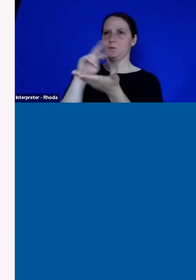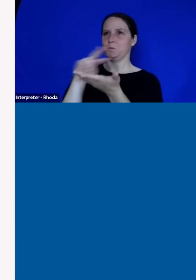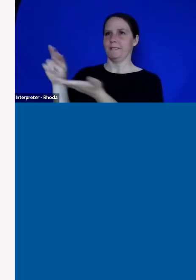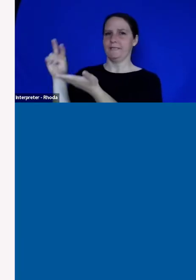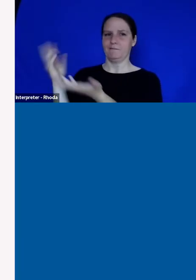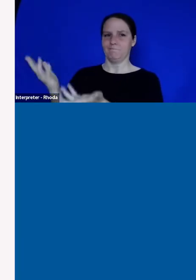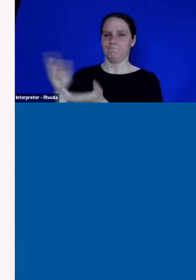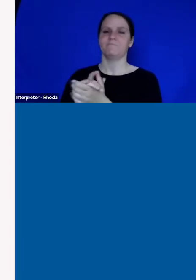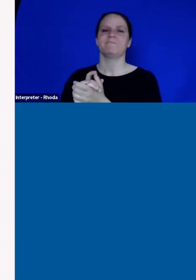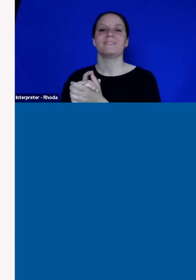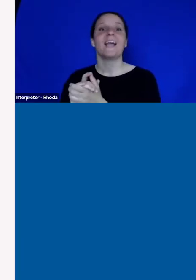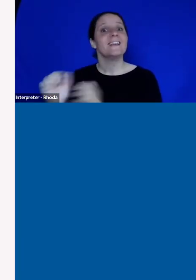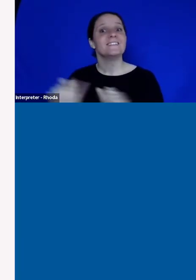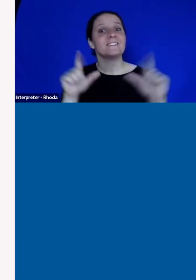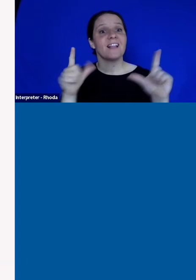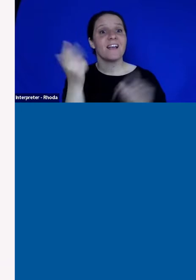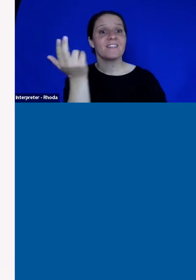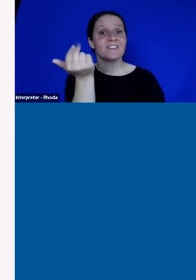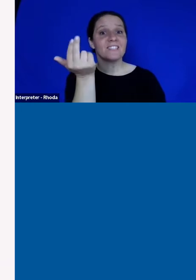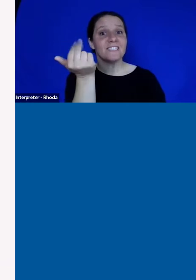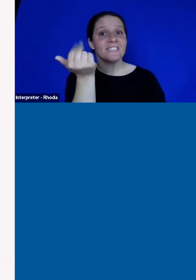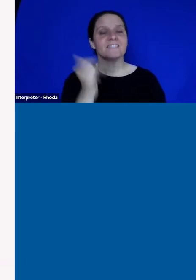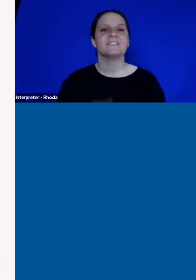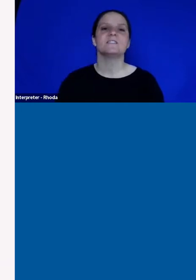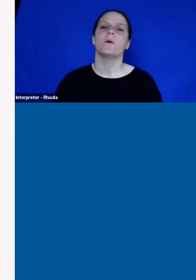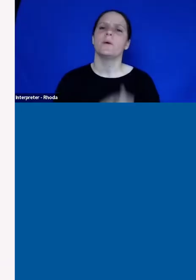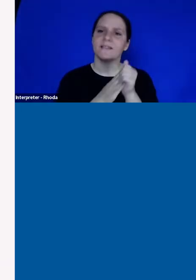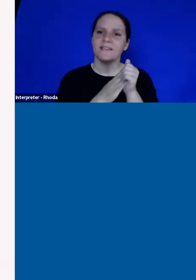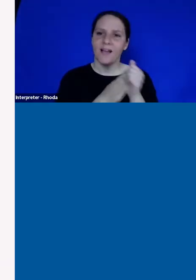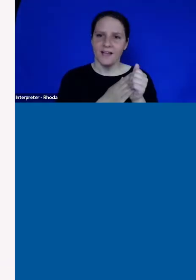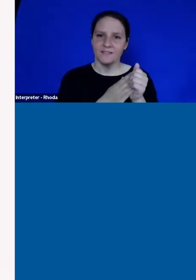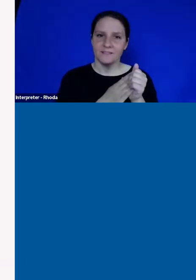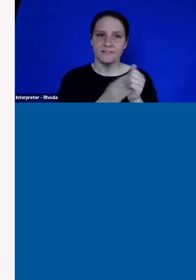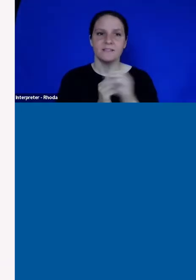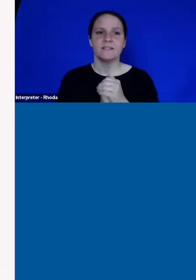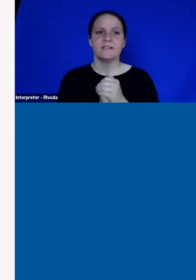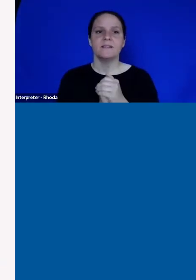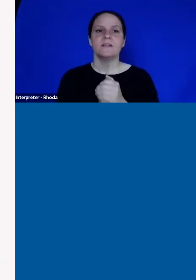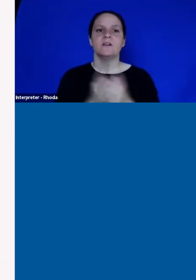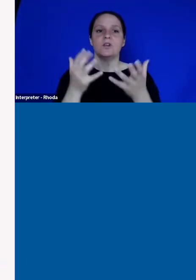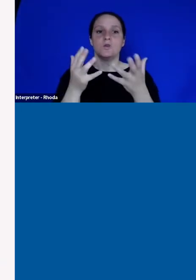So some guides for typography and readability. You wanna use a larger base font size,